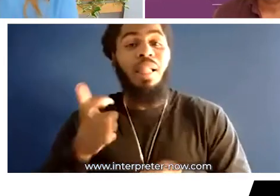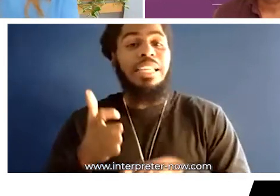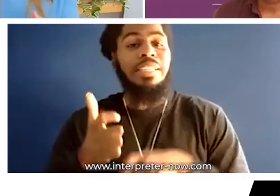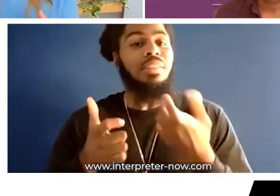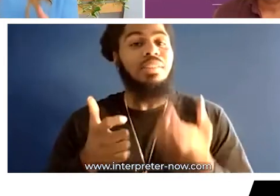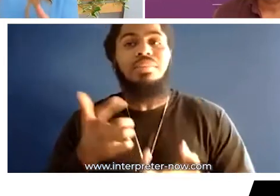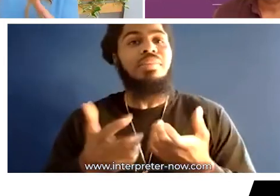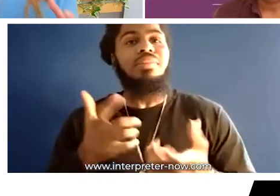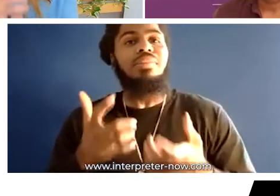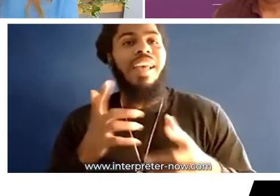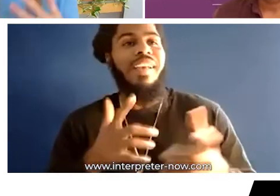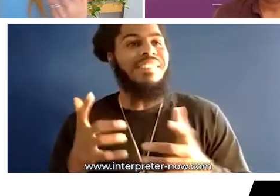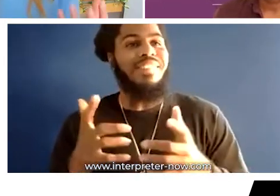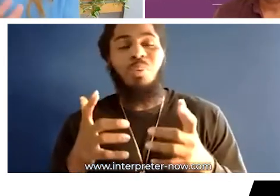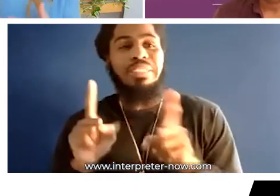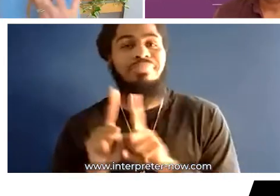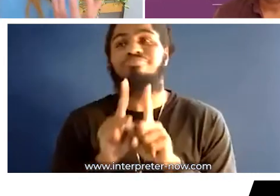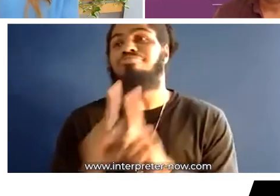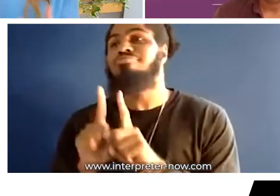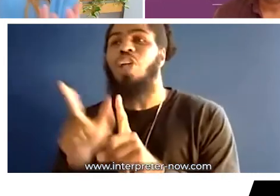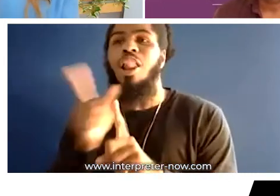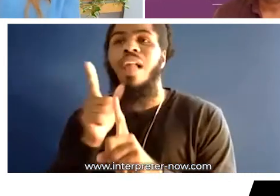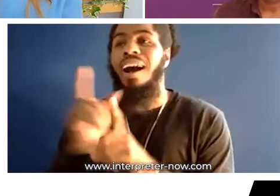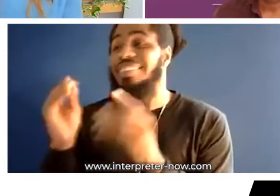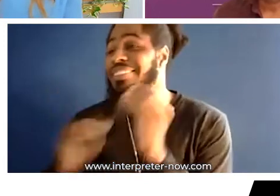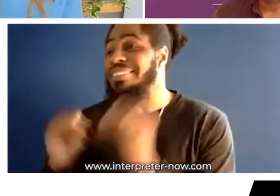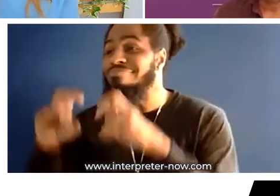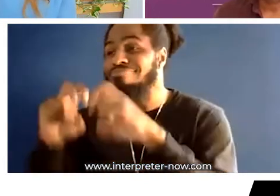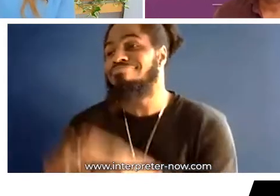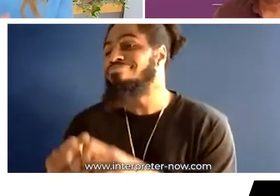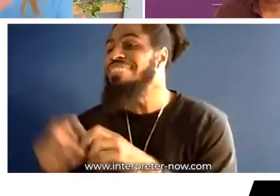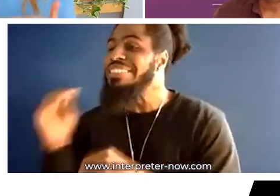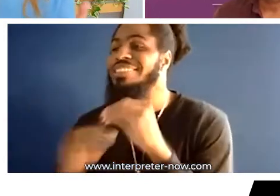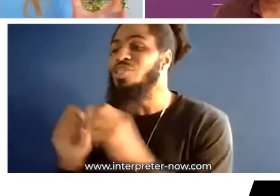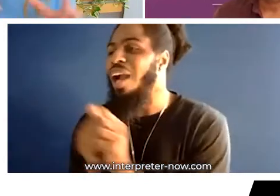or go to lunch together, go to coffee, to go to all of those things that we don't have